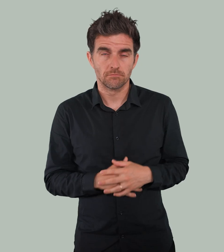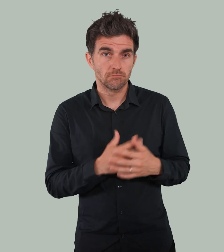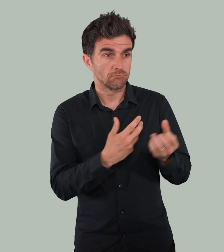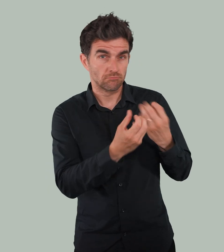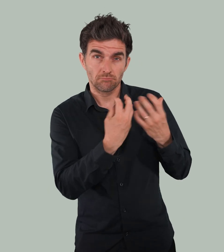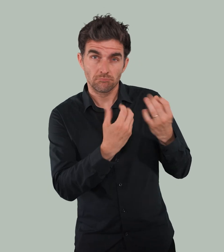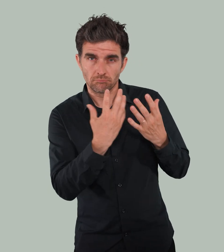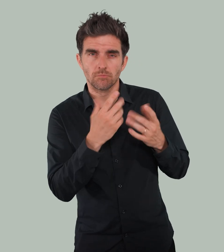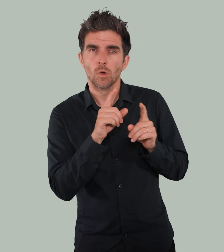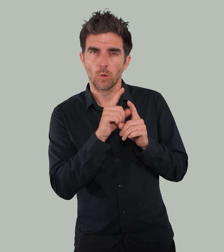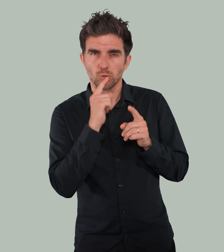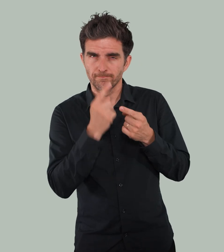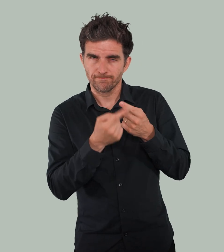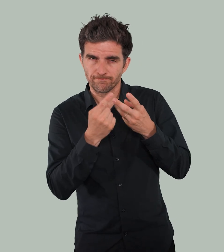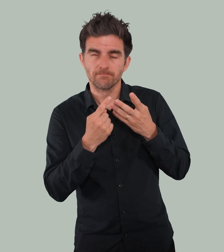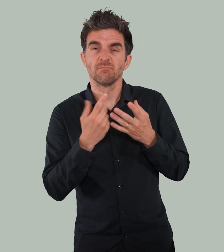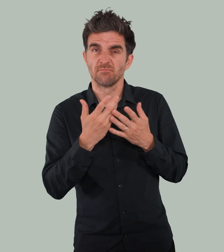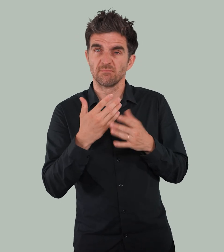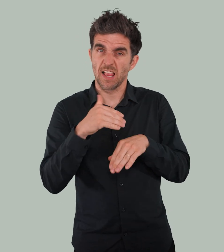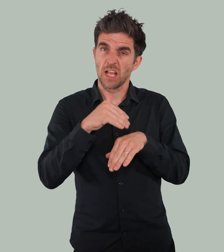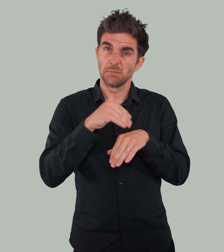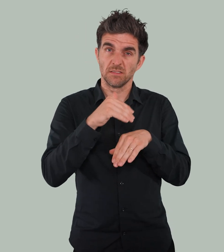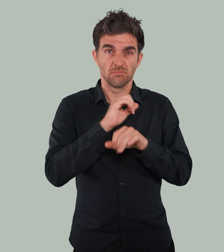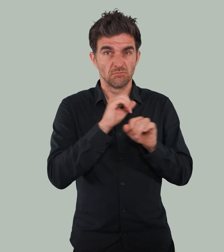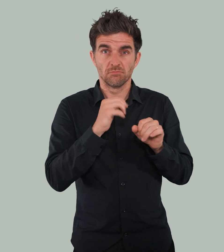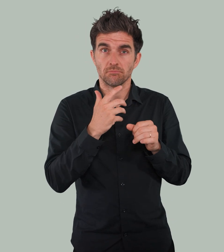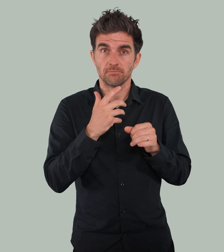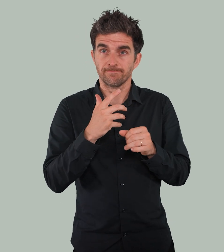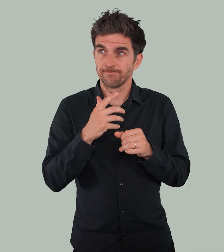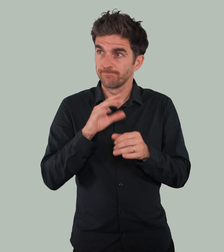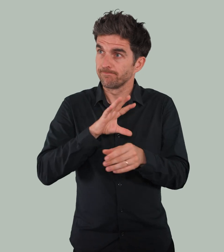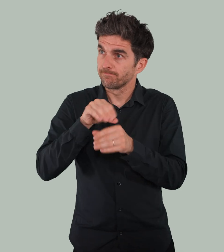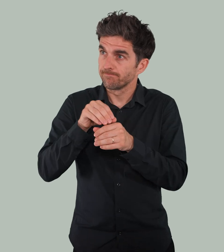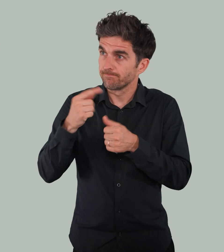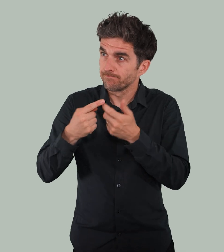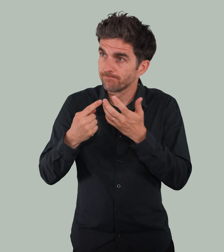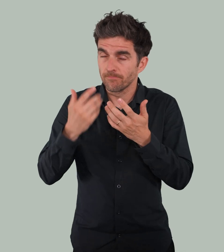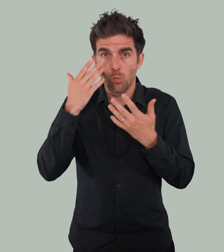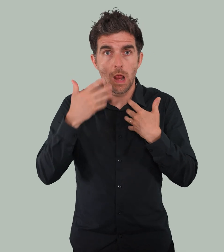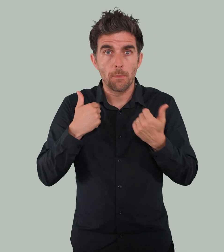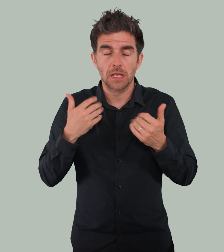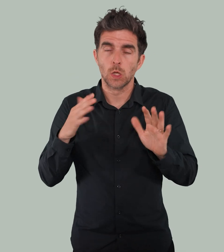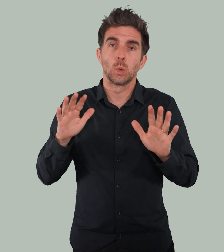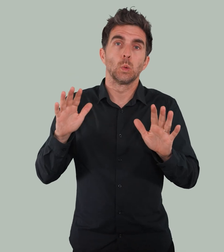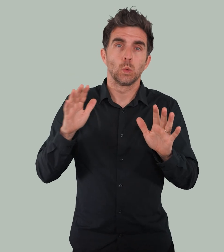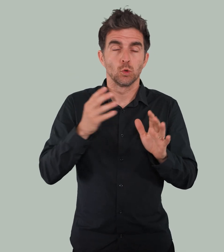Respondents also highlight the impact of engaging with the system on their wellbeing.